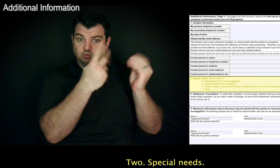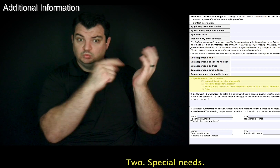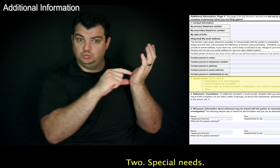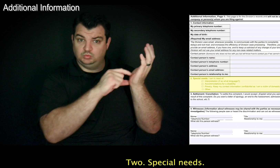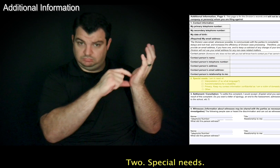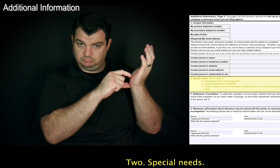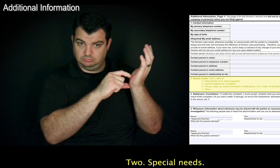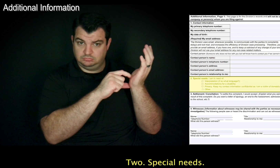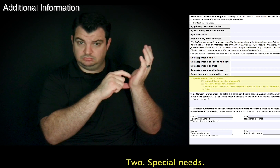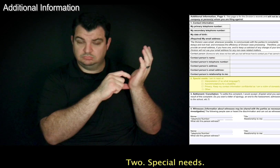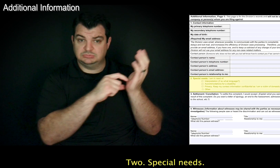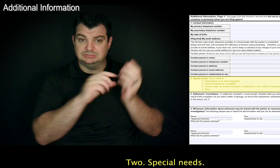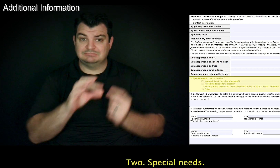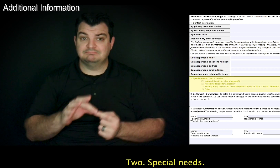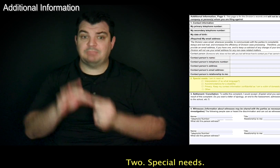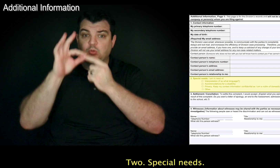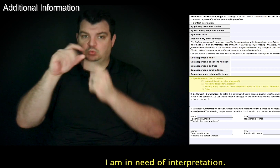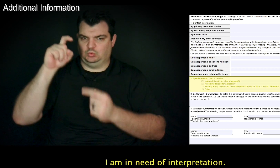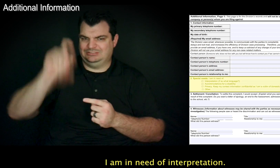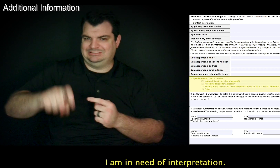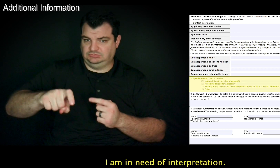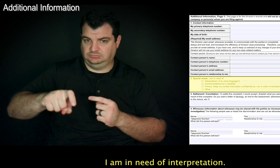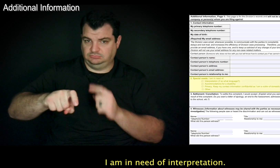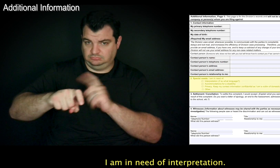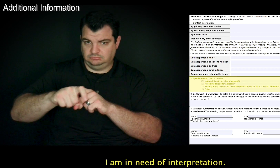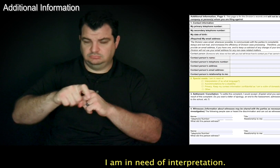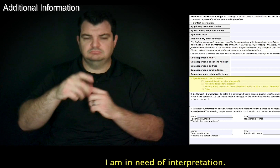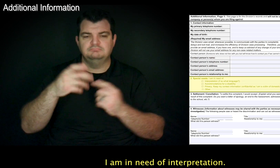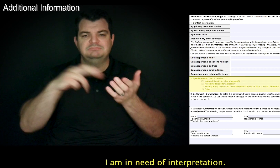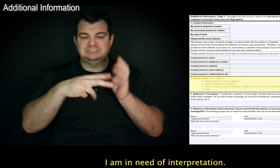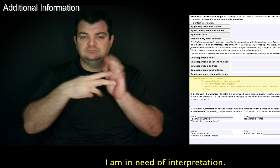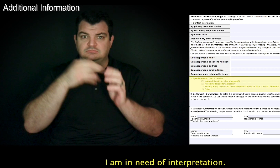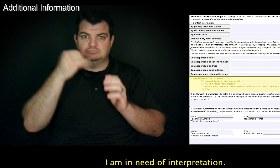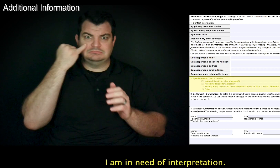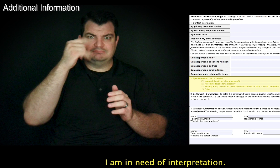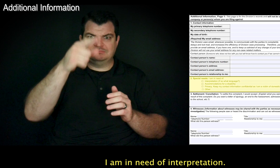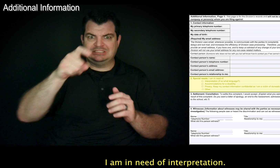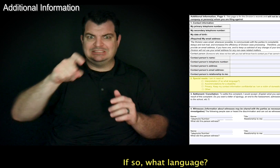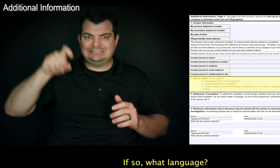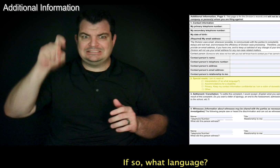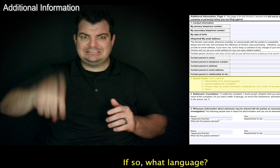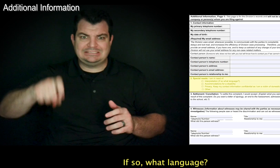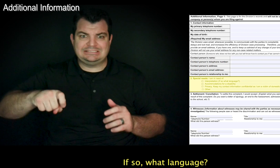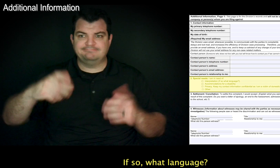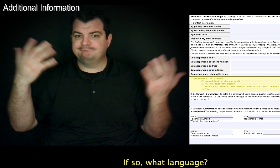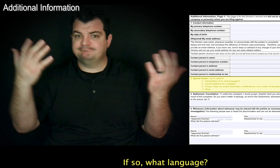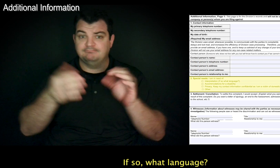Two. Special needs. I am in need of interpretation. If so, what language?